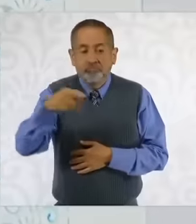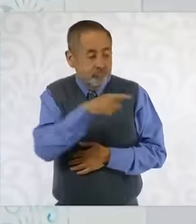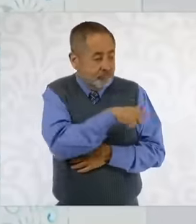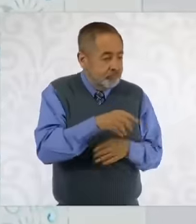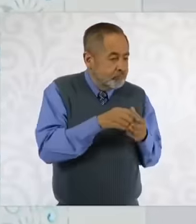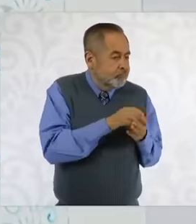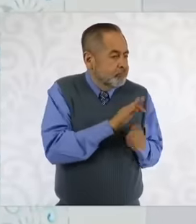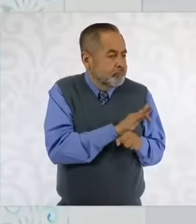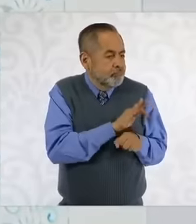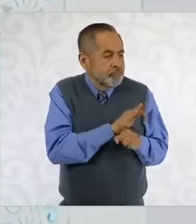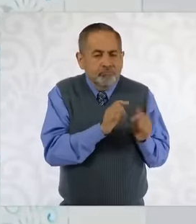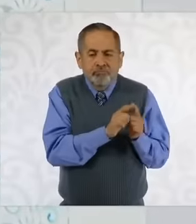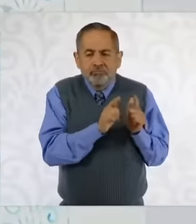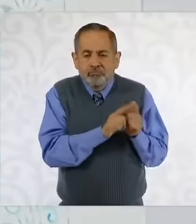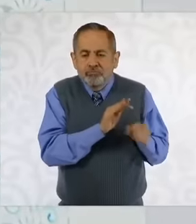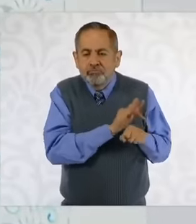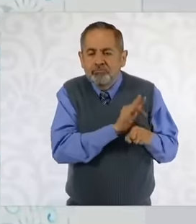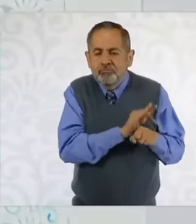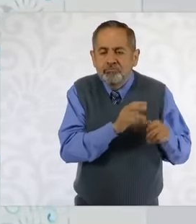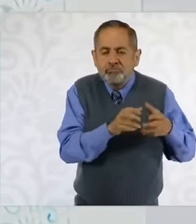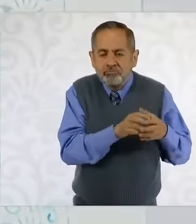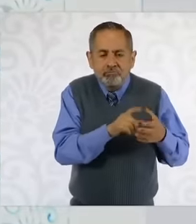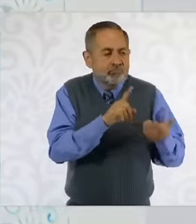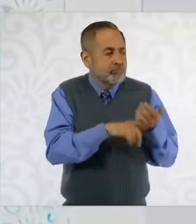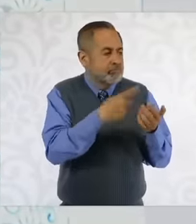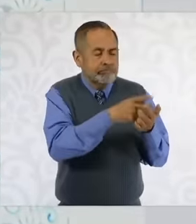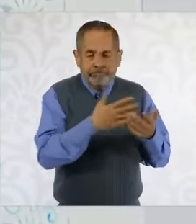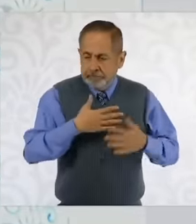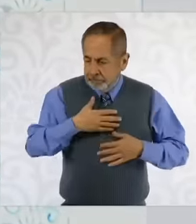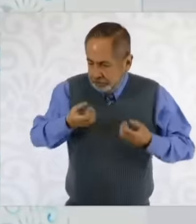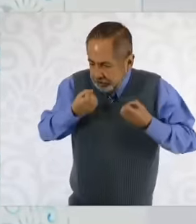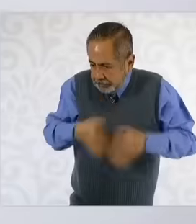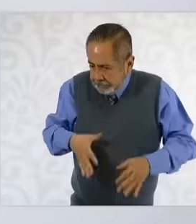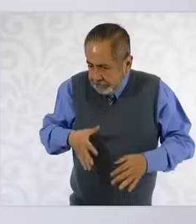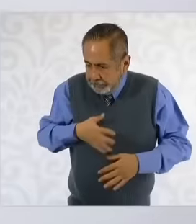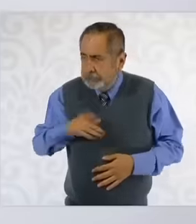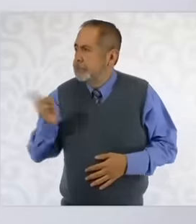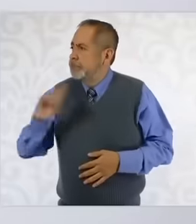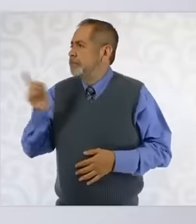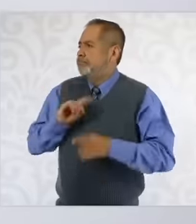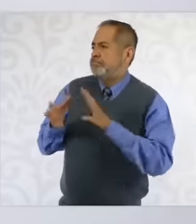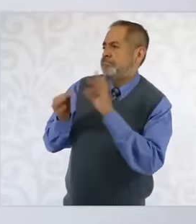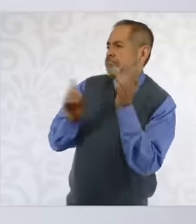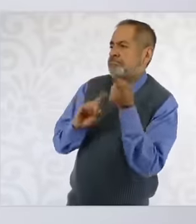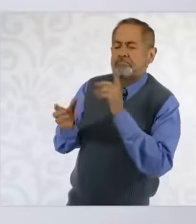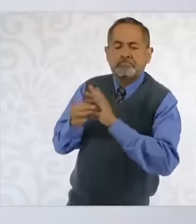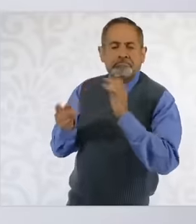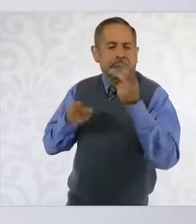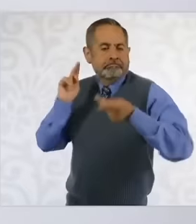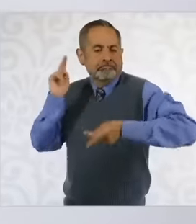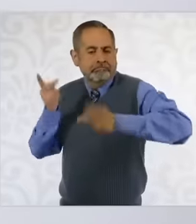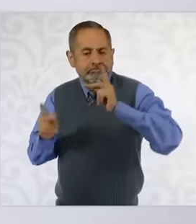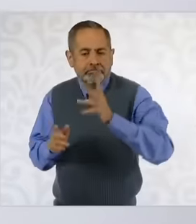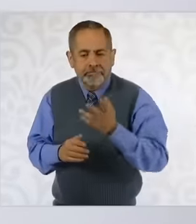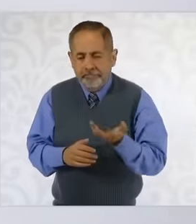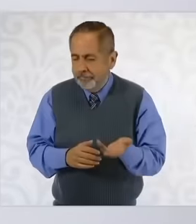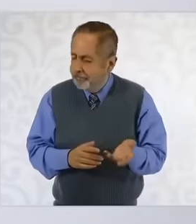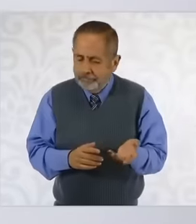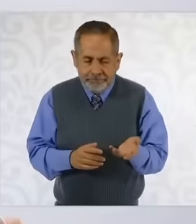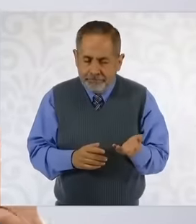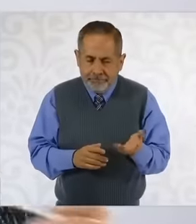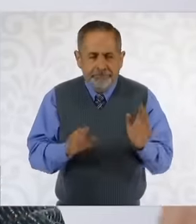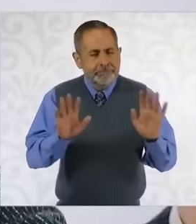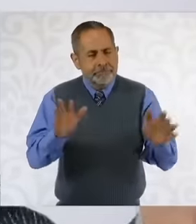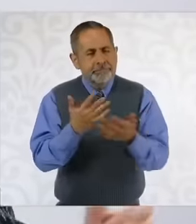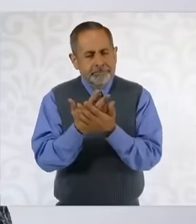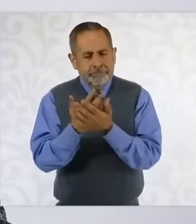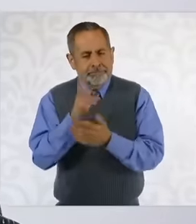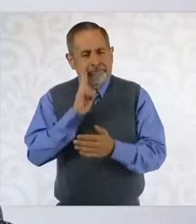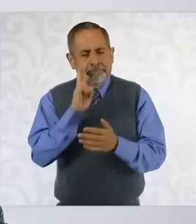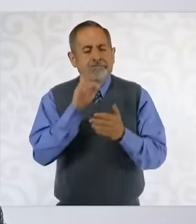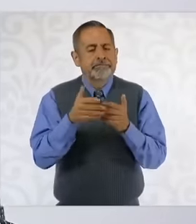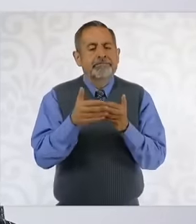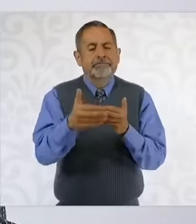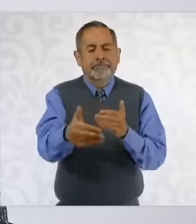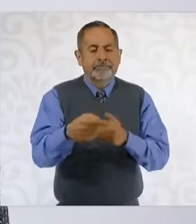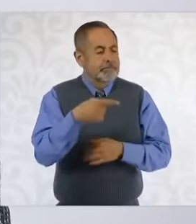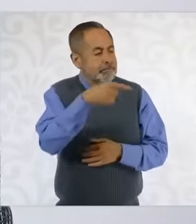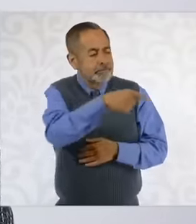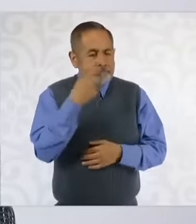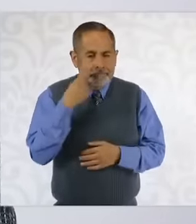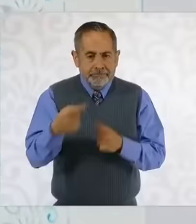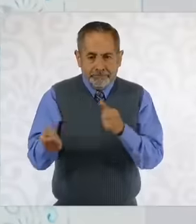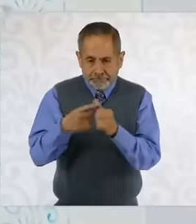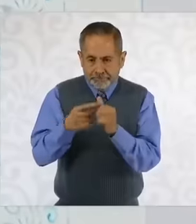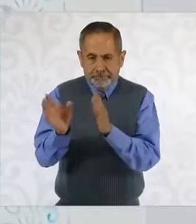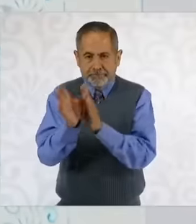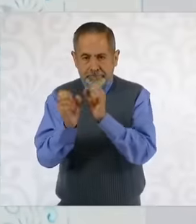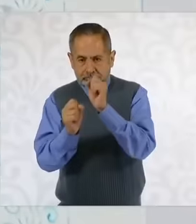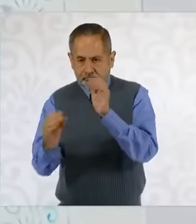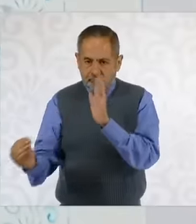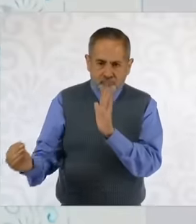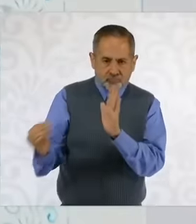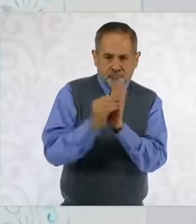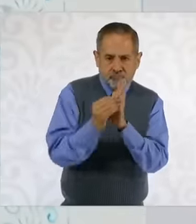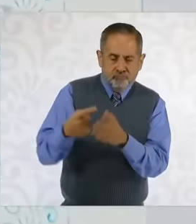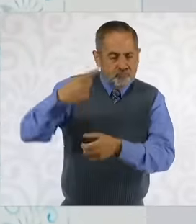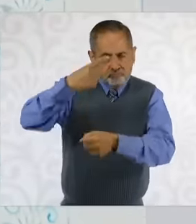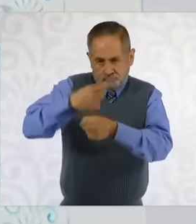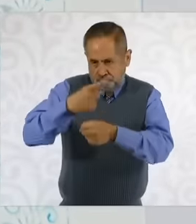interest groups and their own interests. So we are going to wait first for the constitution to be reformed